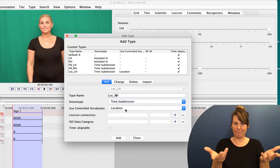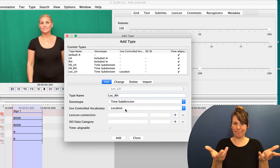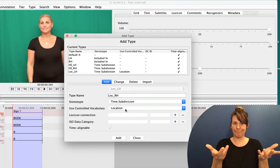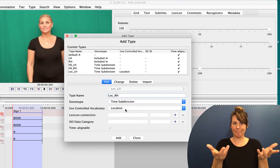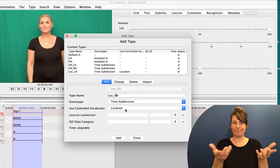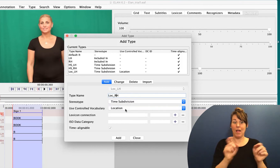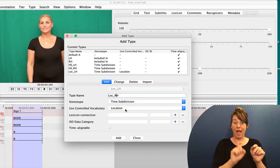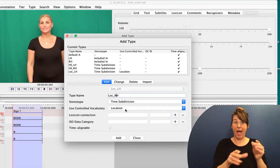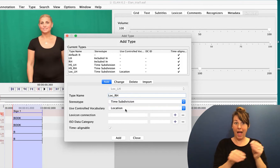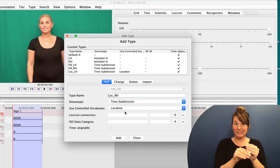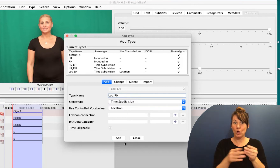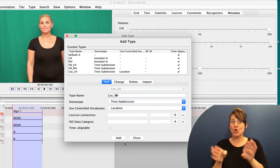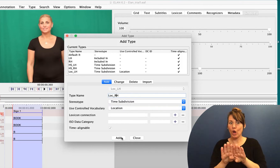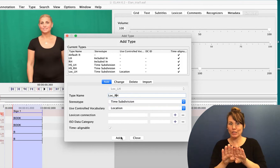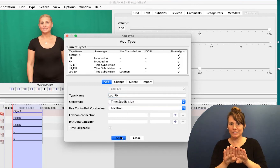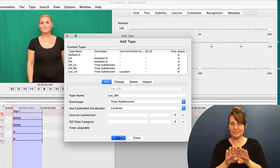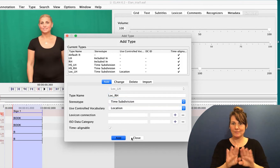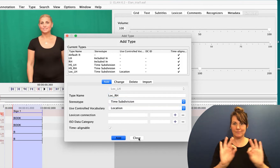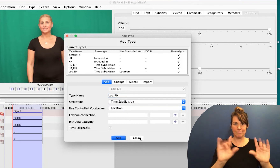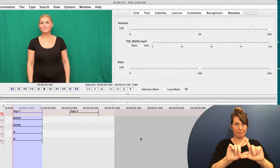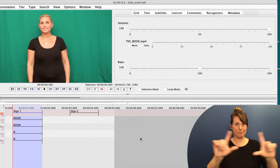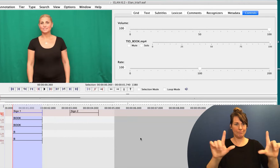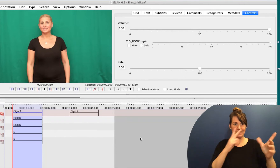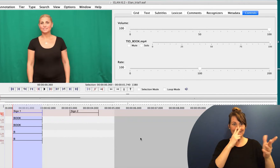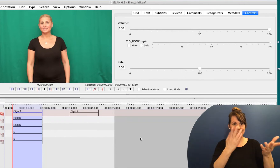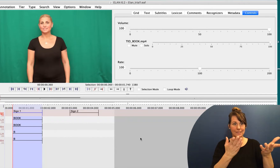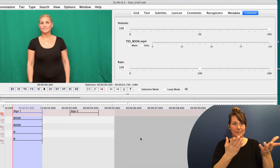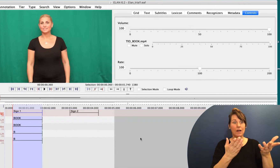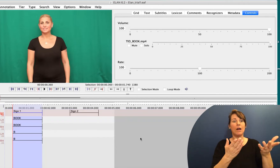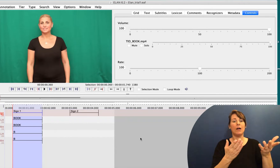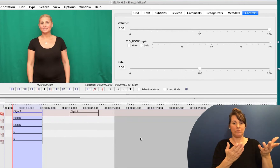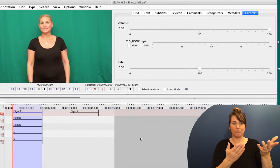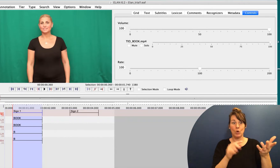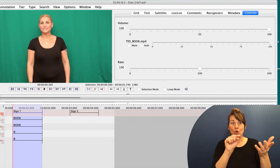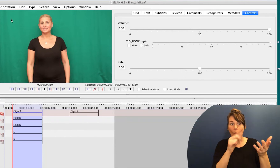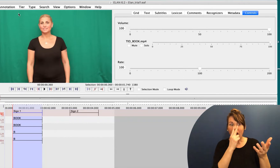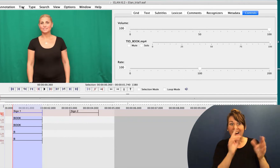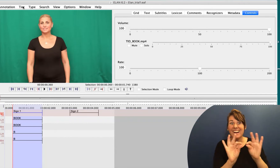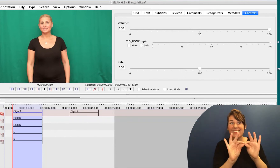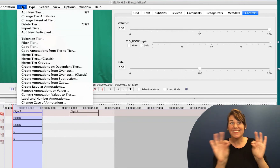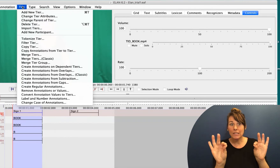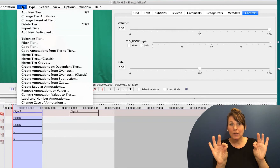and I do "Add" and "Close". Now time to create my tiers.